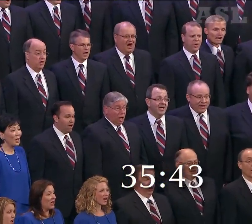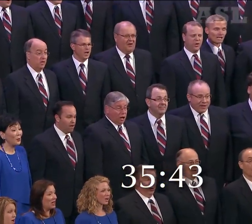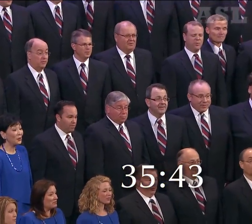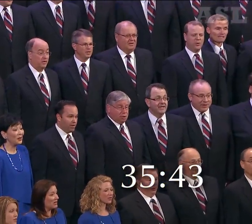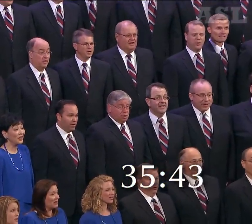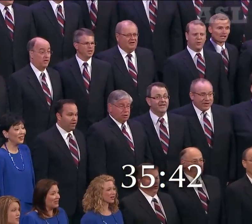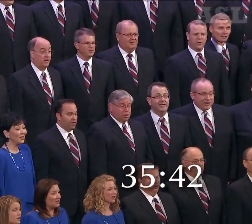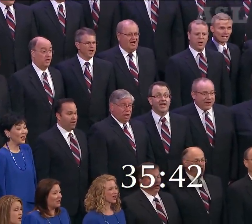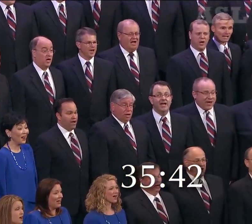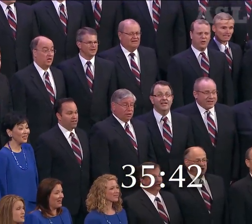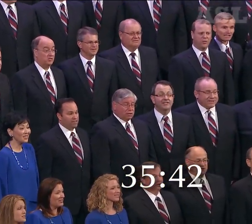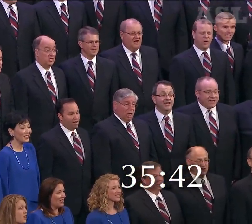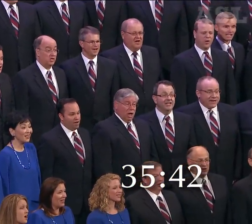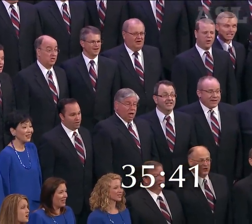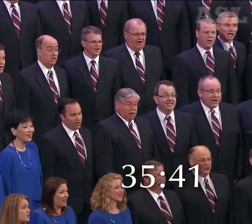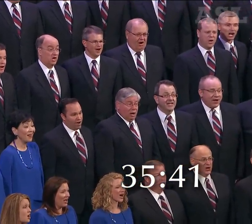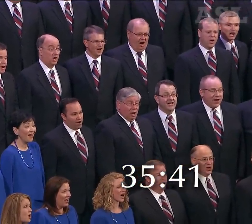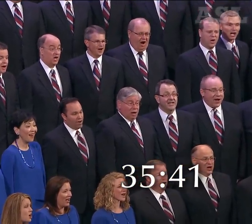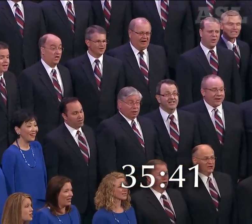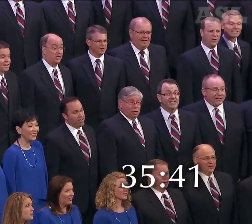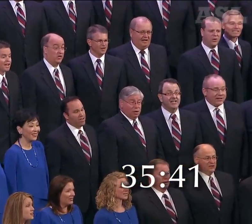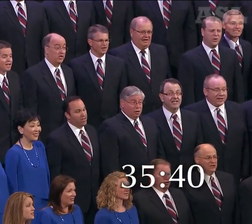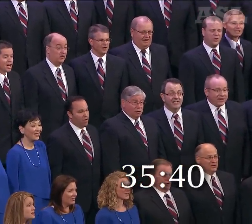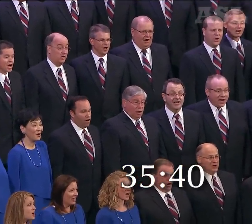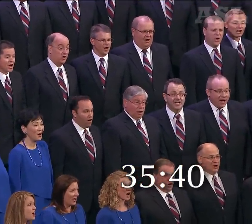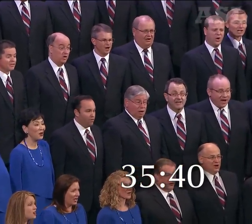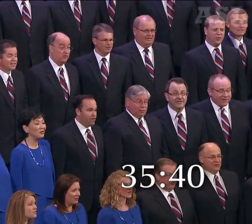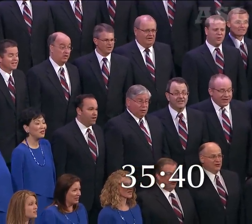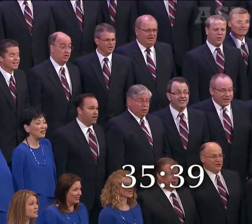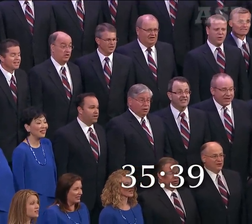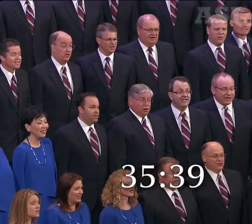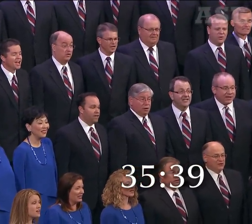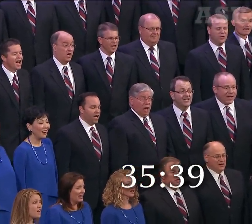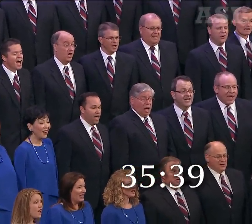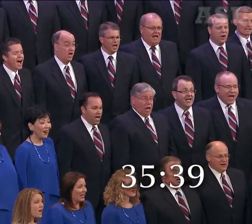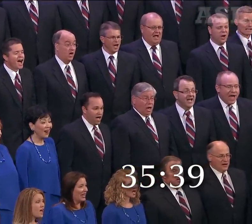THIS IS THE ENGLISH